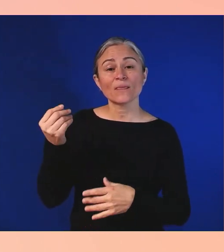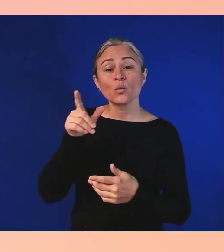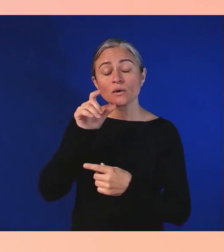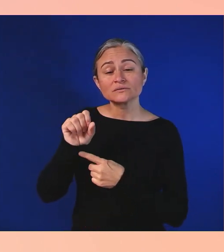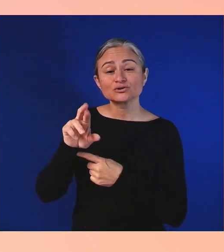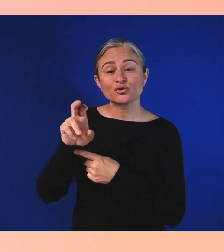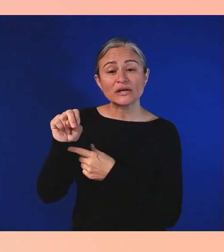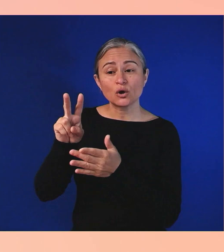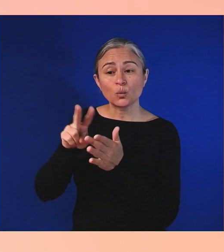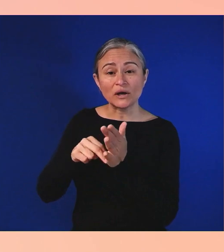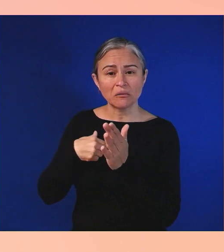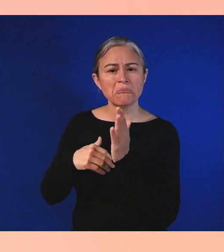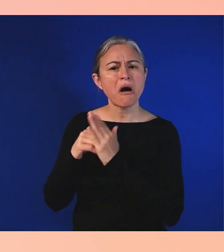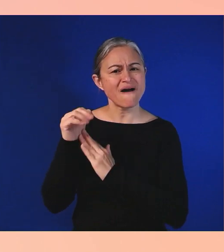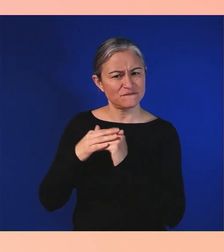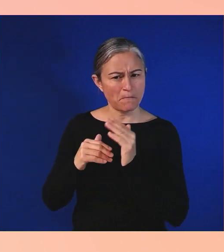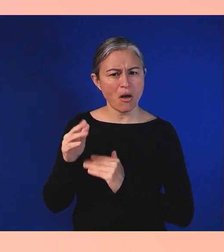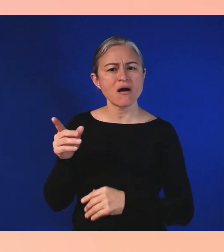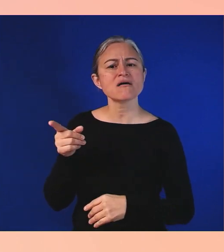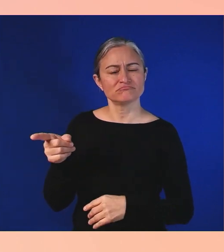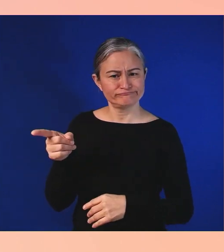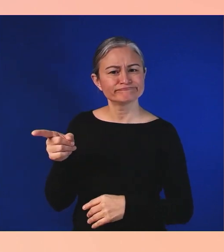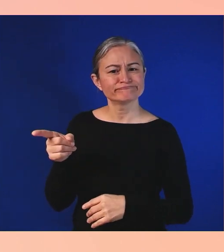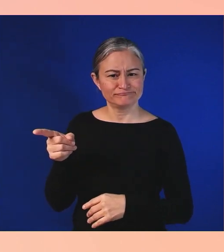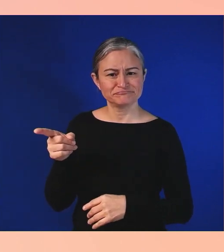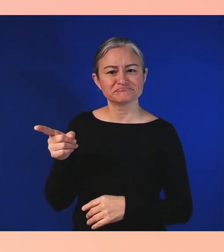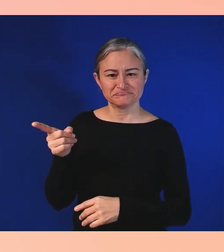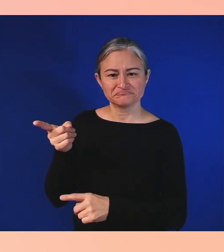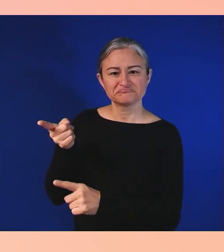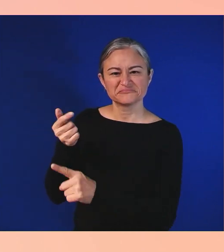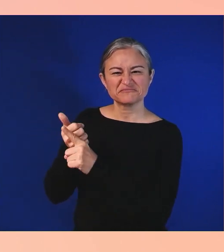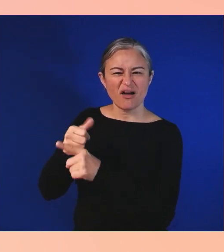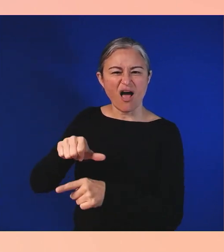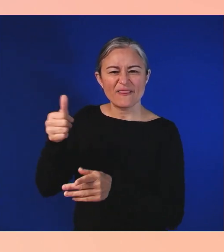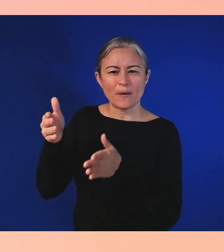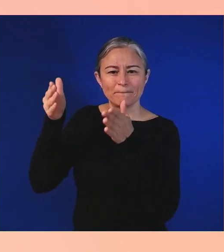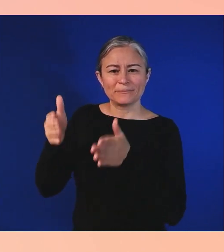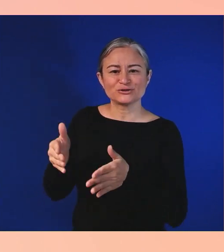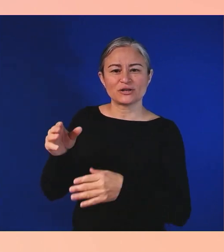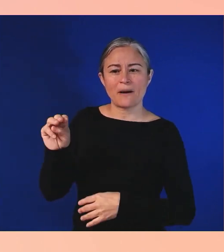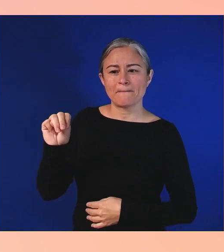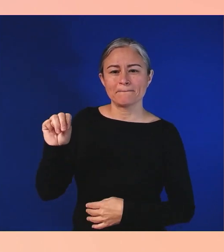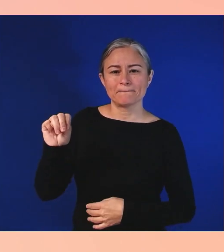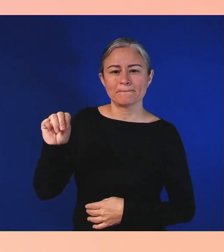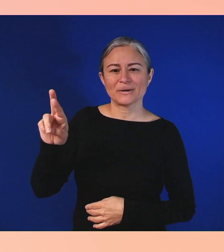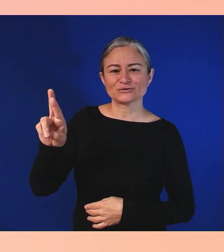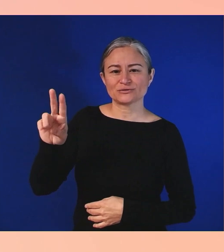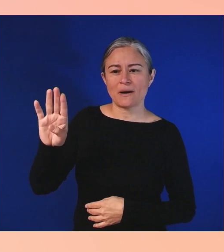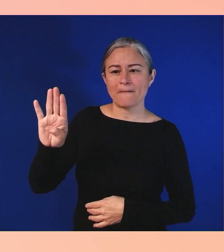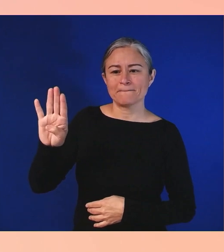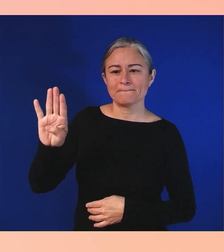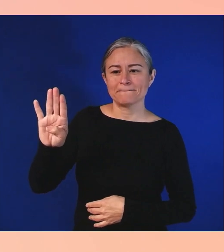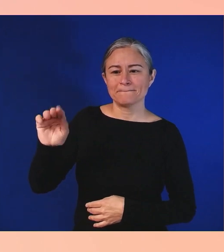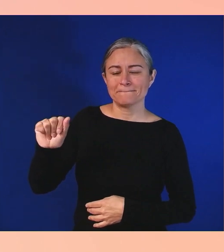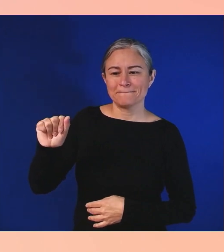voluntarily and he offered to do a role of User Acceptance Tester. Myself, Praveen and Bharath,